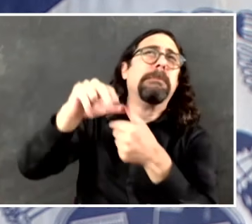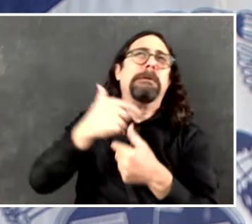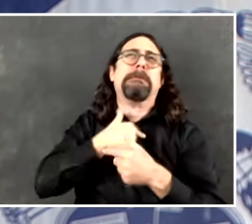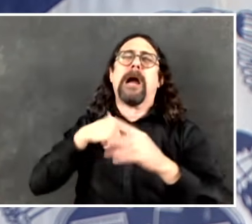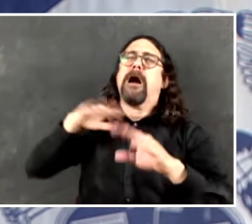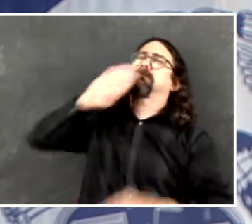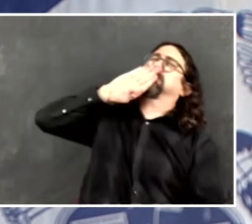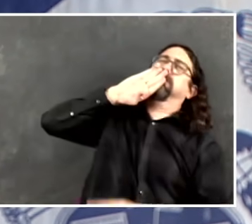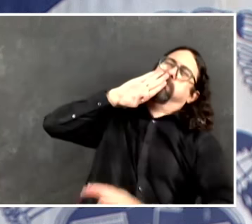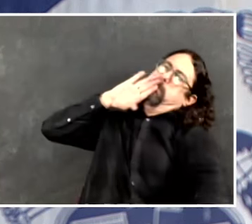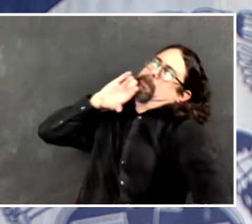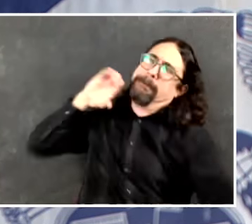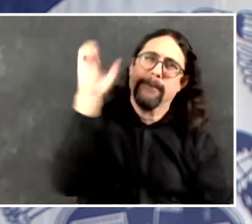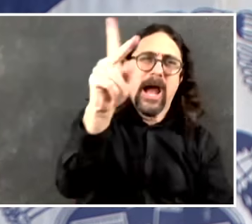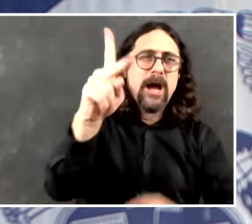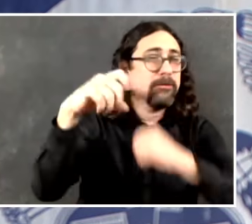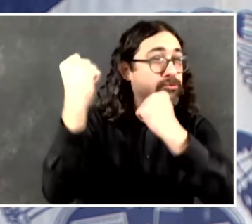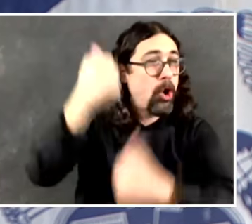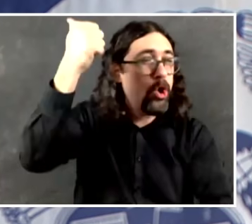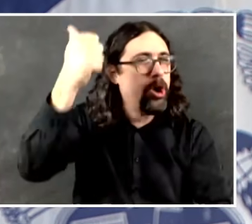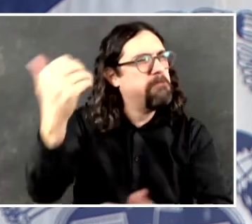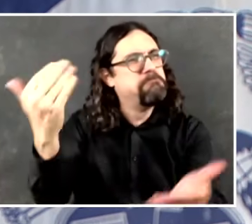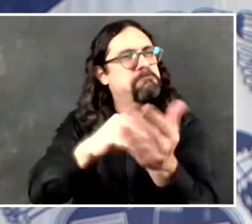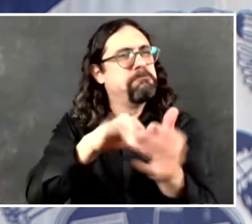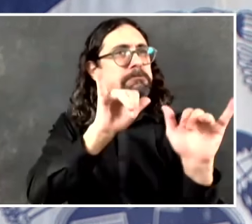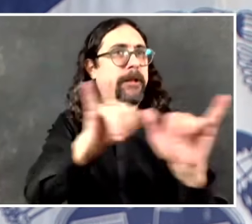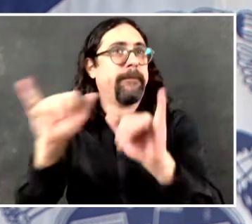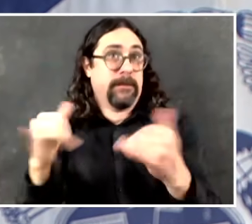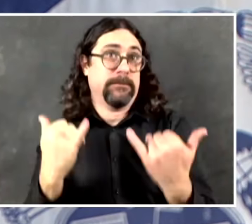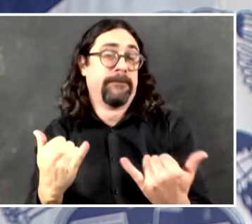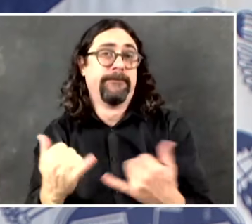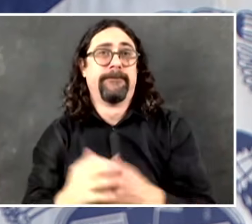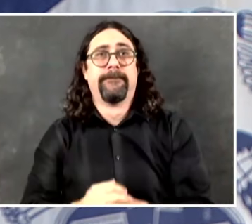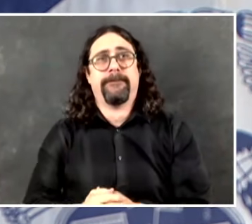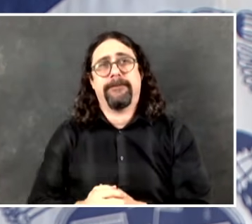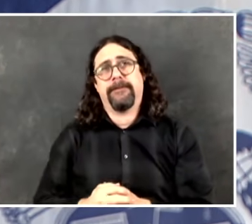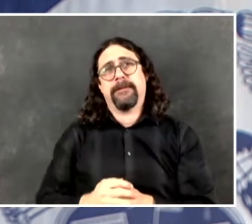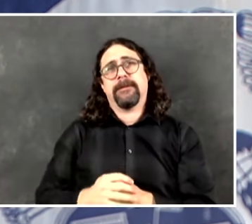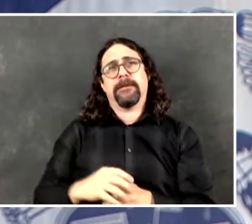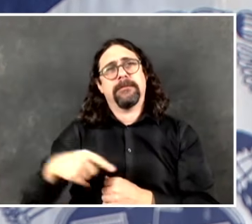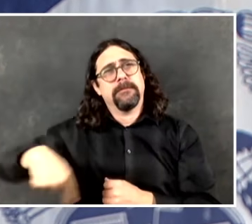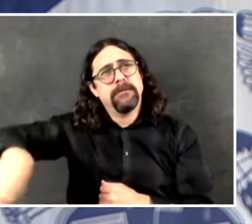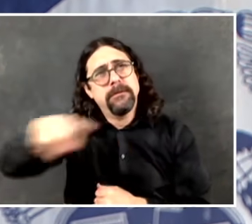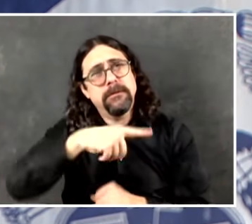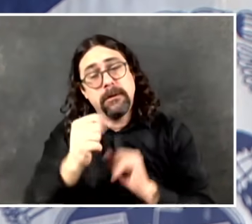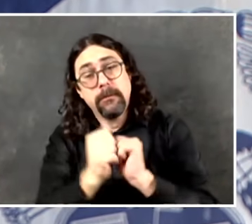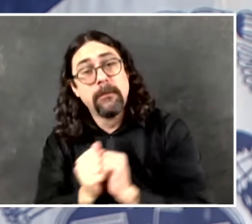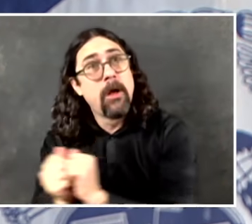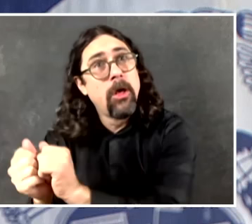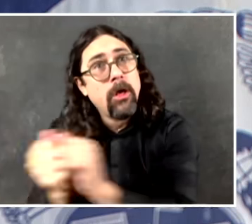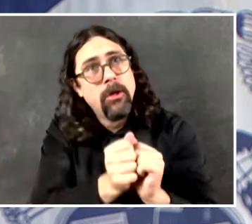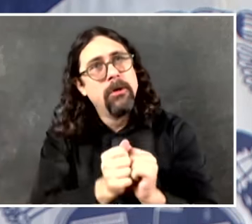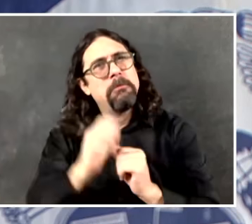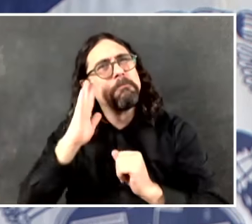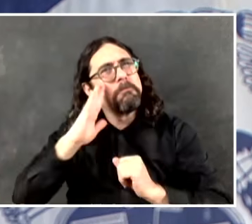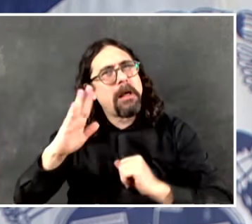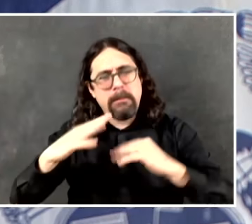WE GRIEVE THAT THE NATURE OF THSI PALCEIS T O WORK TOGETHER AND